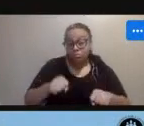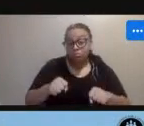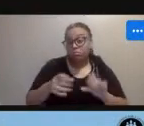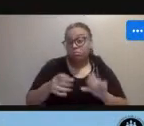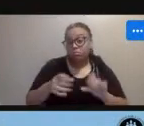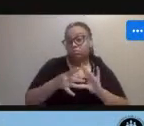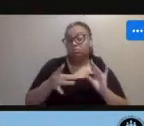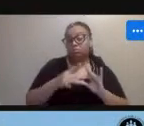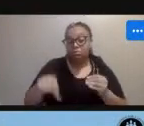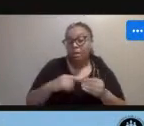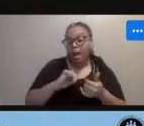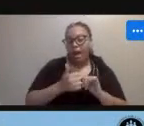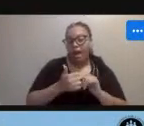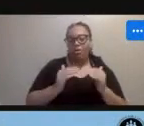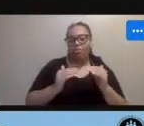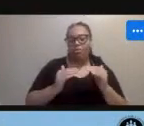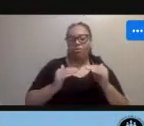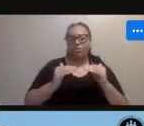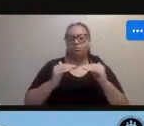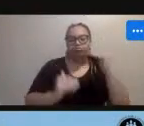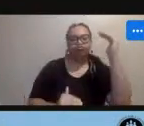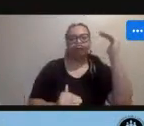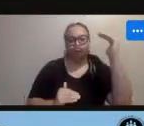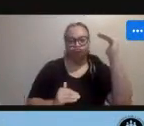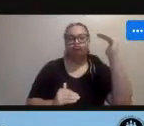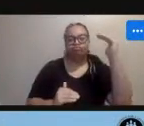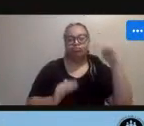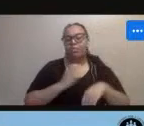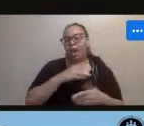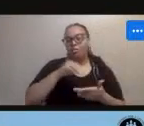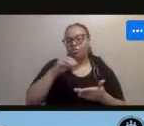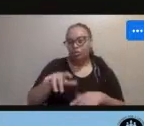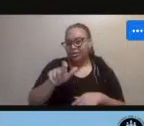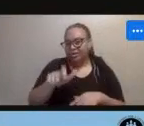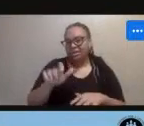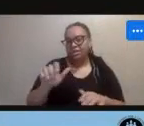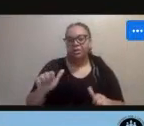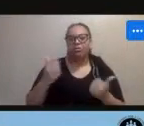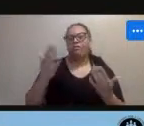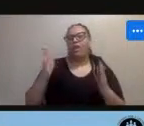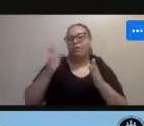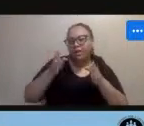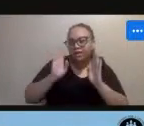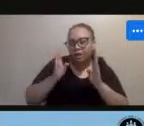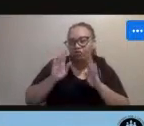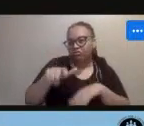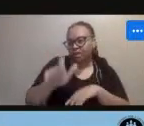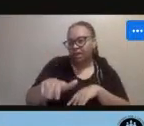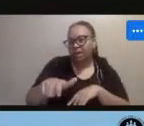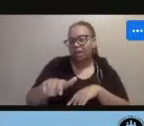I'VE PERSONALLYN IMPACTED